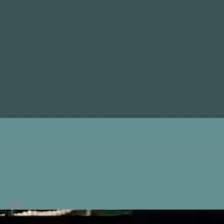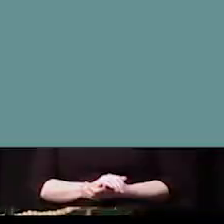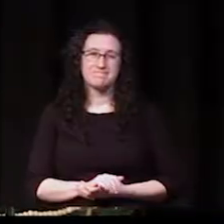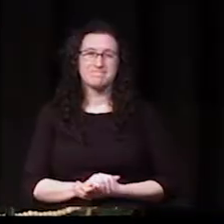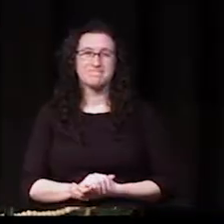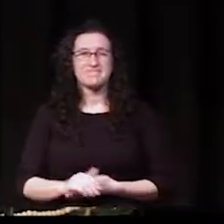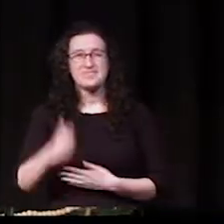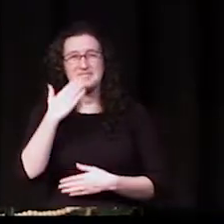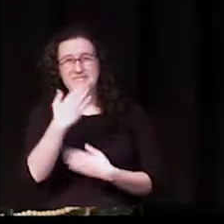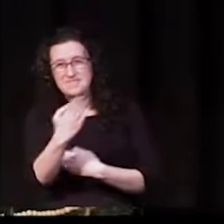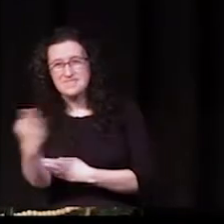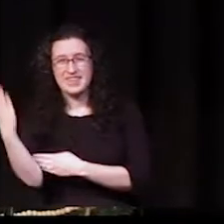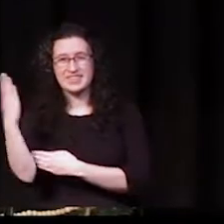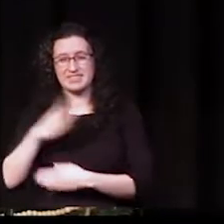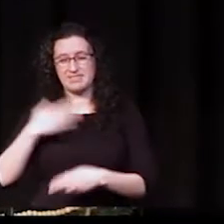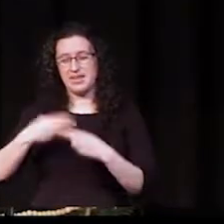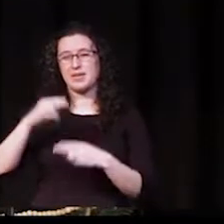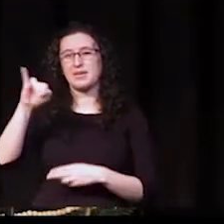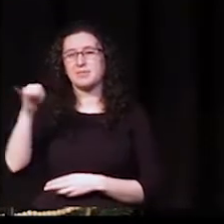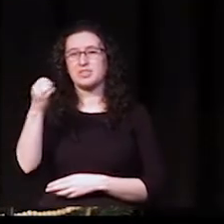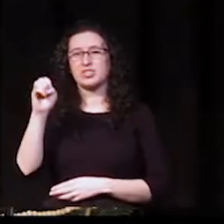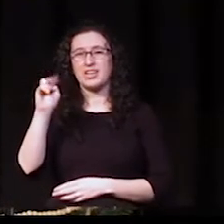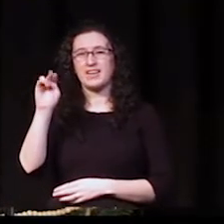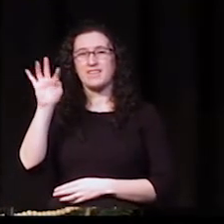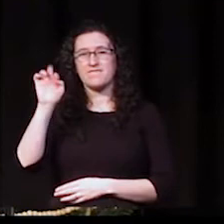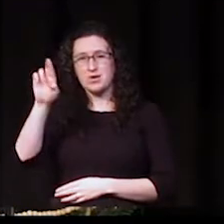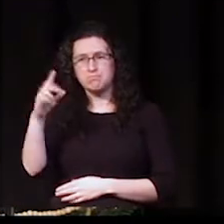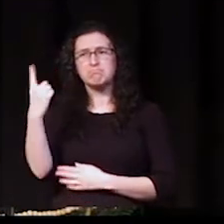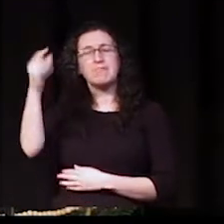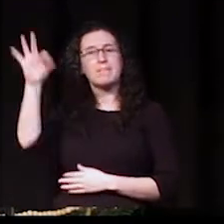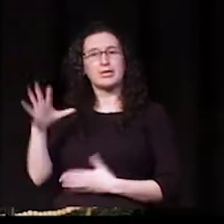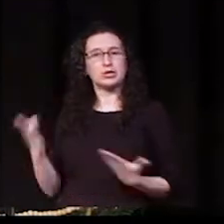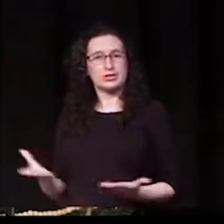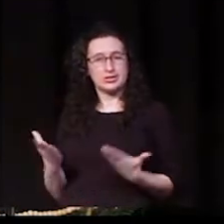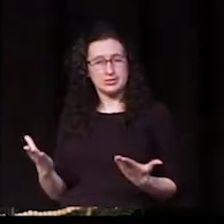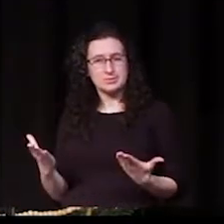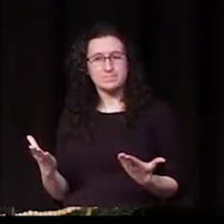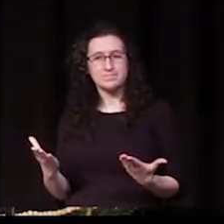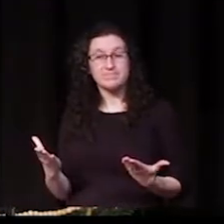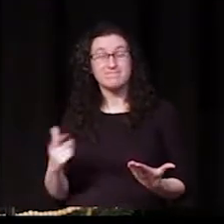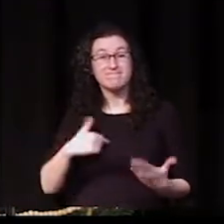Good morning. My name is Jennifer, I'm one of the pastors here and it's actually my joy to be with you